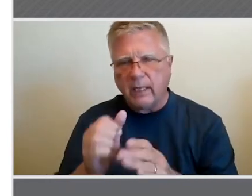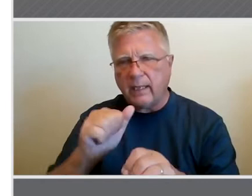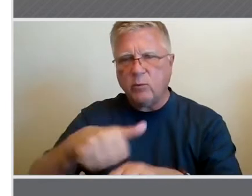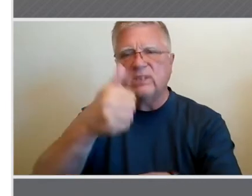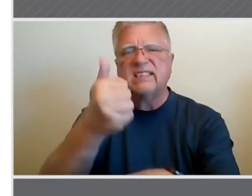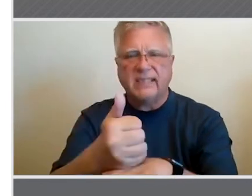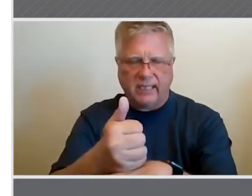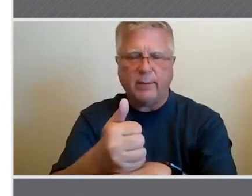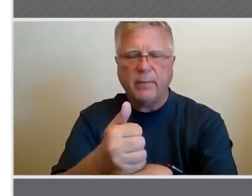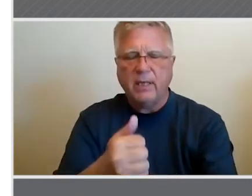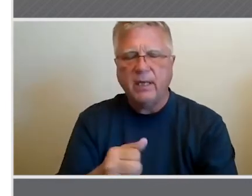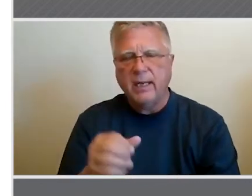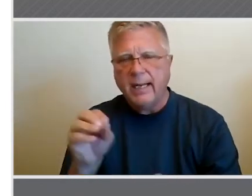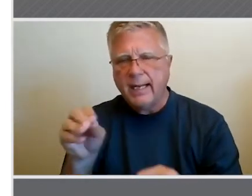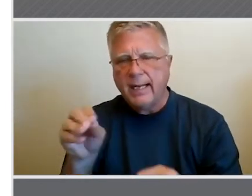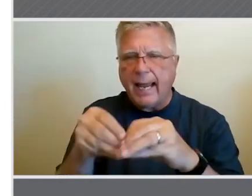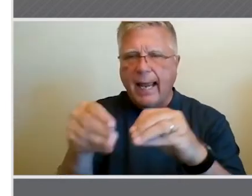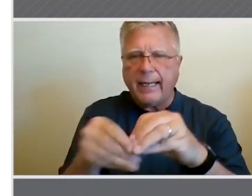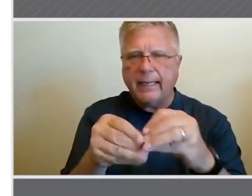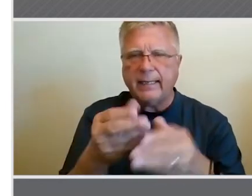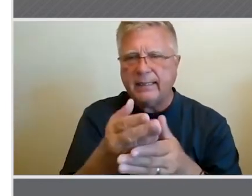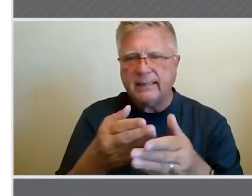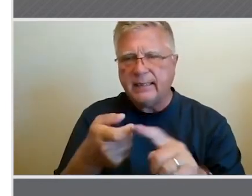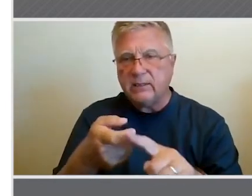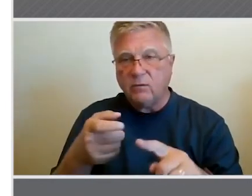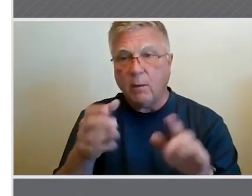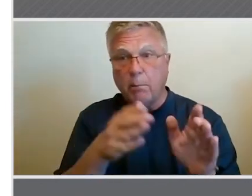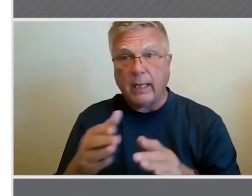that those things that are coming out of plans into action.